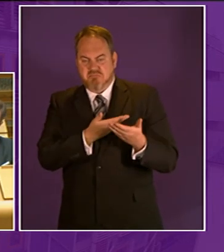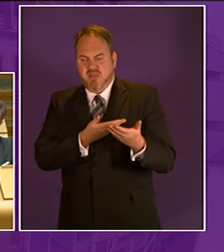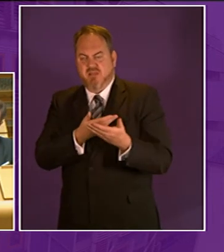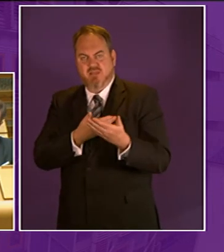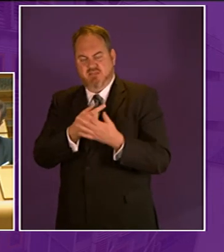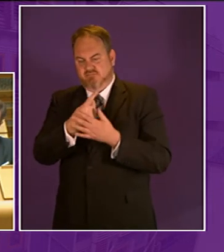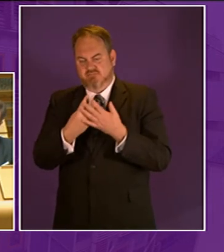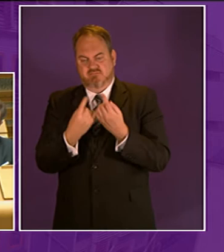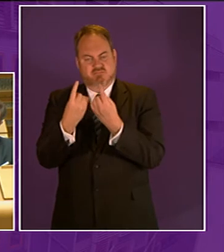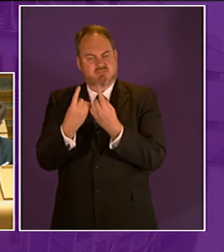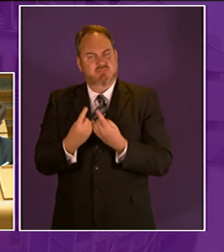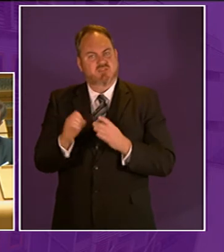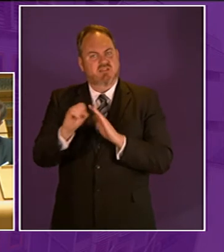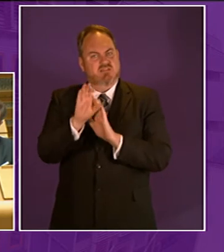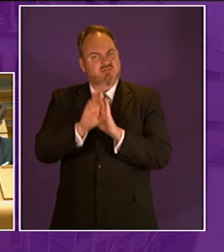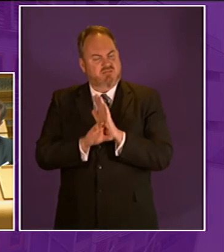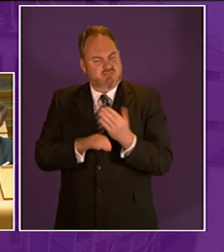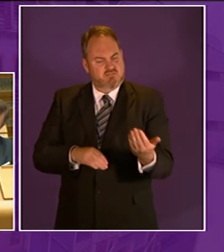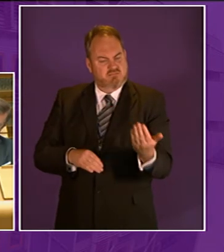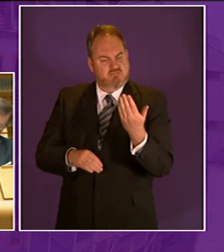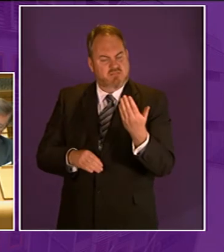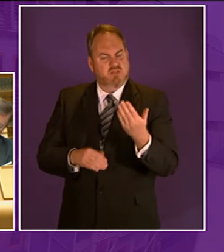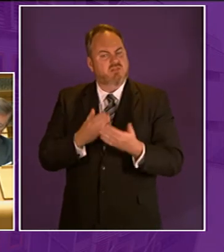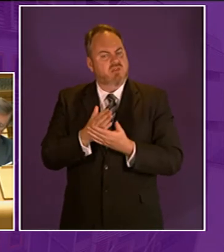Given the nature of the long-running dispute and the commitments that the Scottish Government